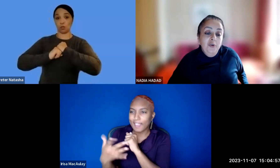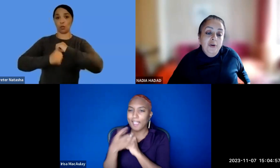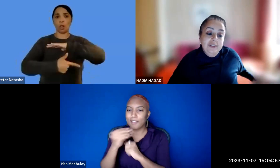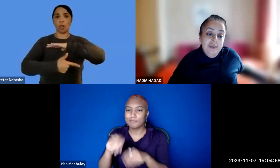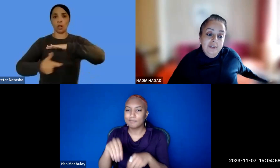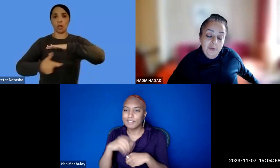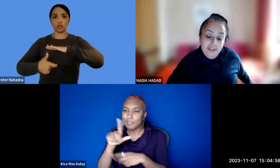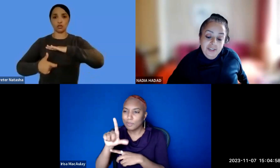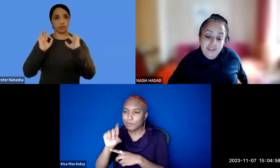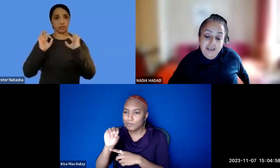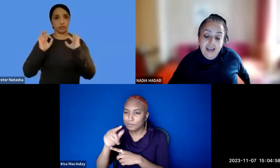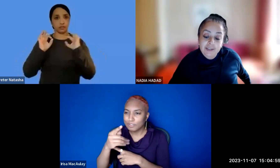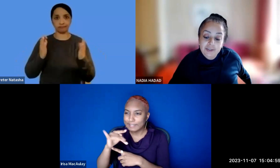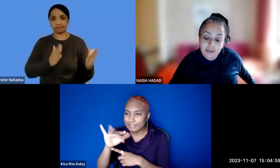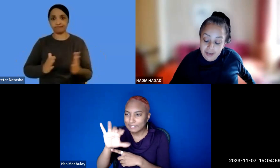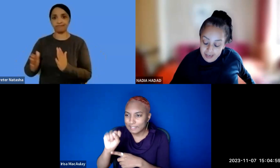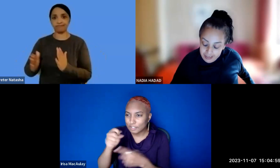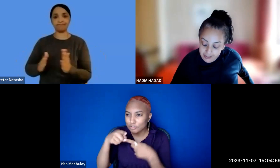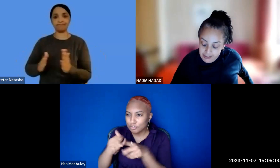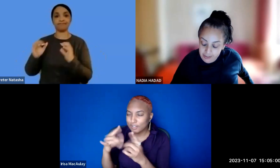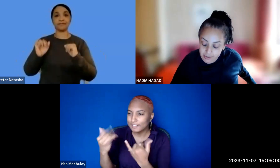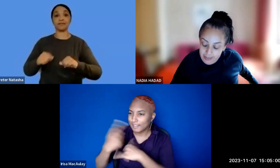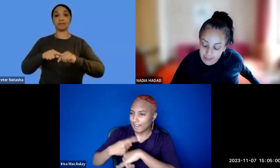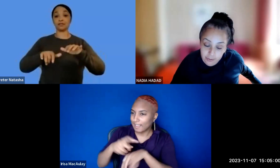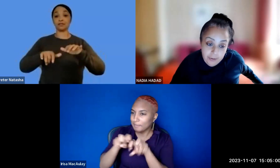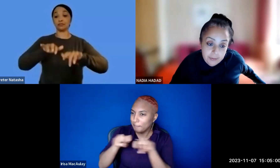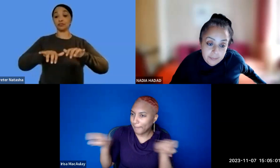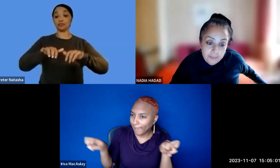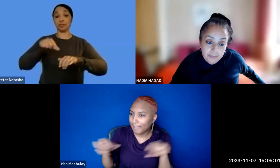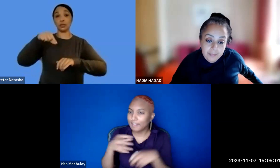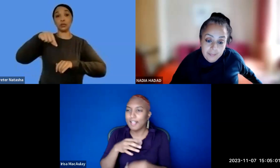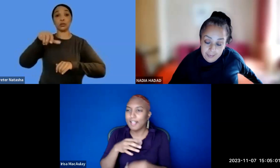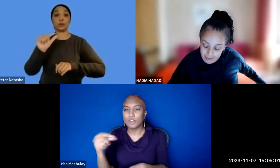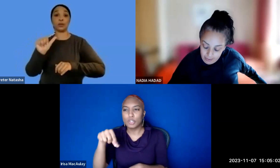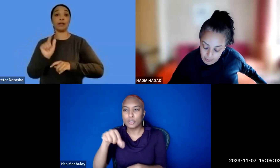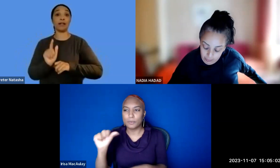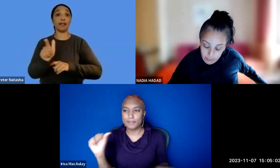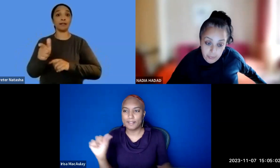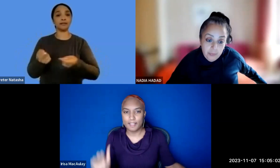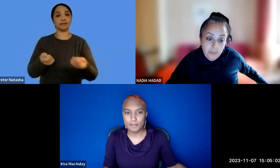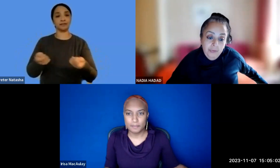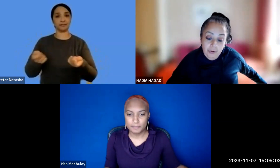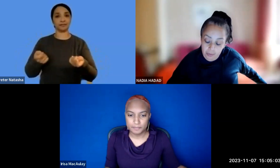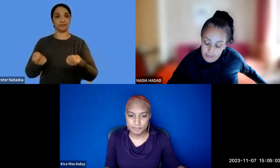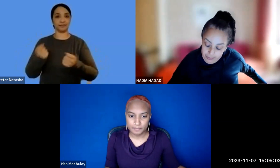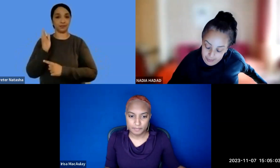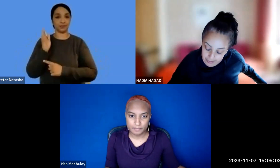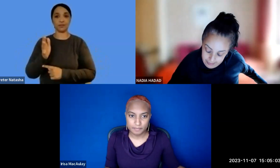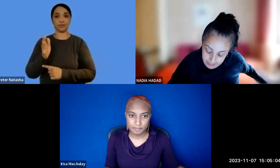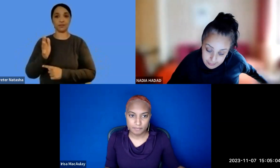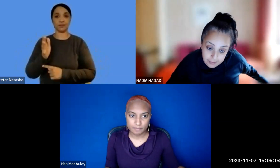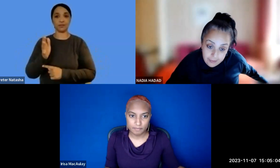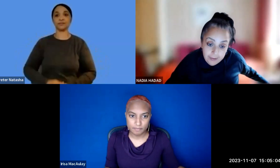and the question-and-answer session later on. But, before we begin,